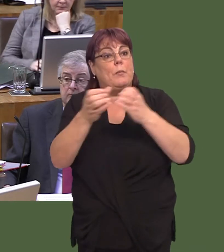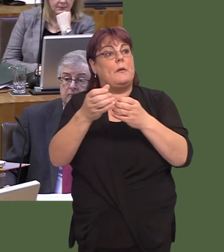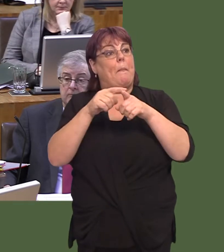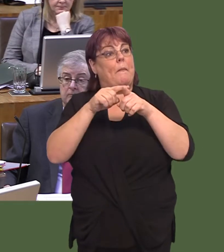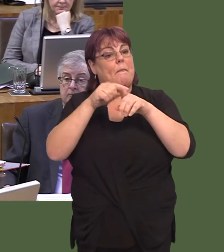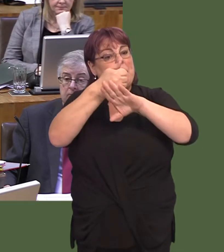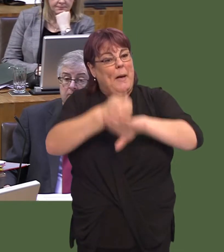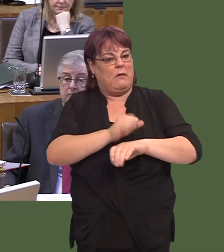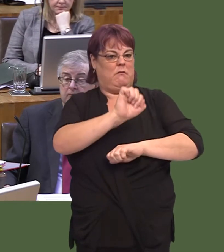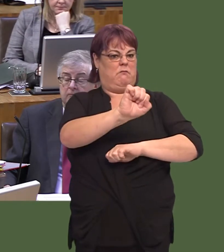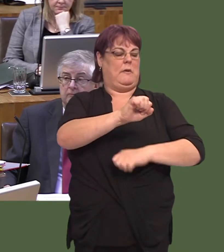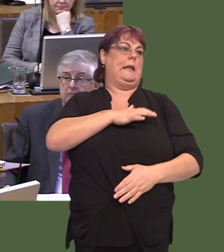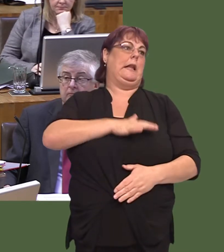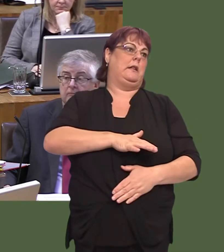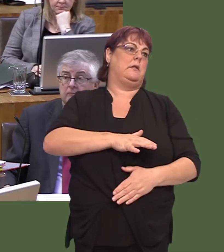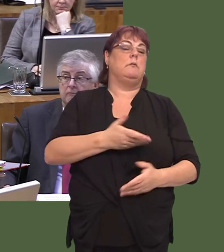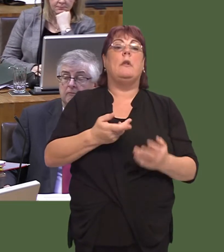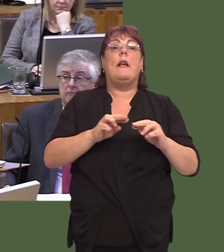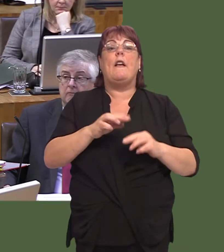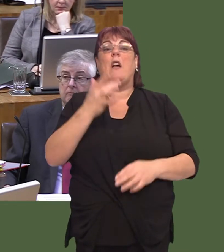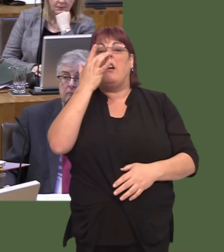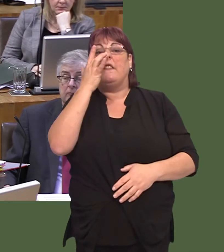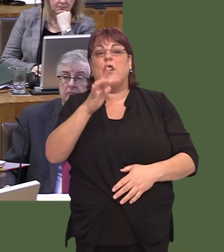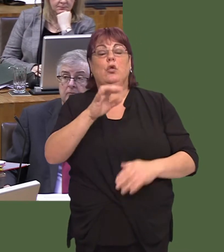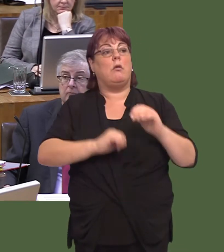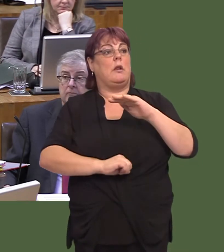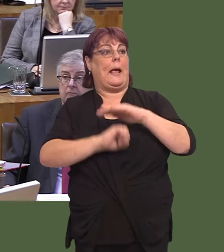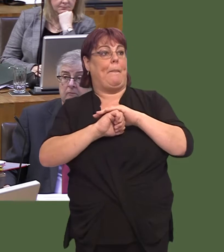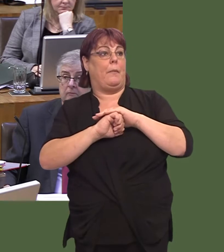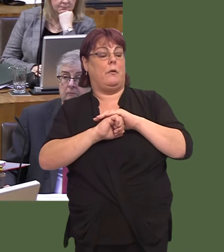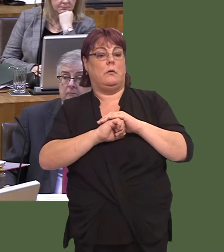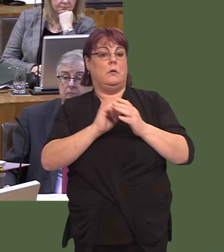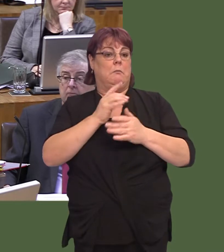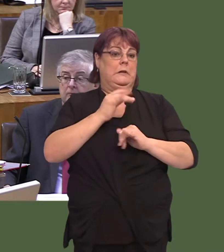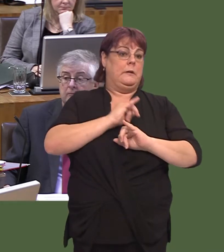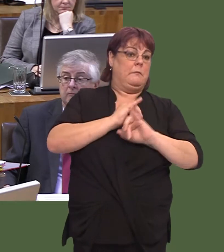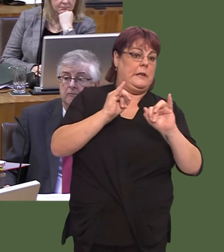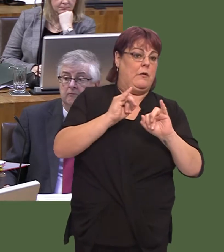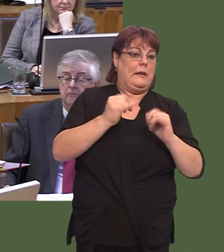If there were to be an artificial cap, then there are serious issues that arise as to whether thereíd be sectoral caps.